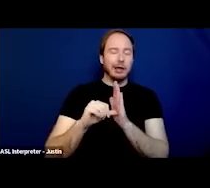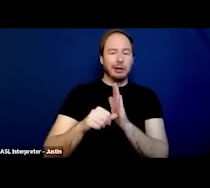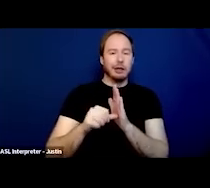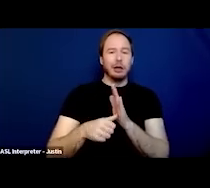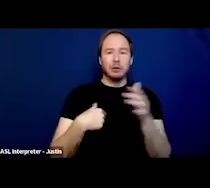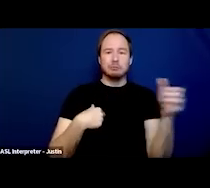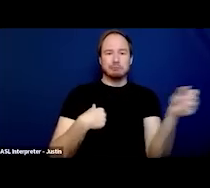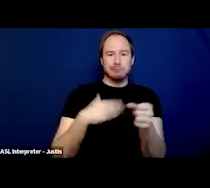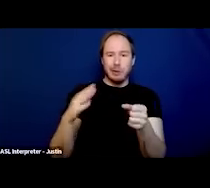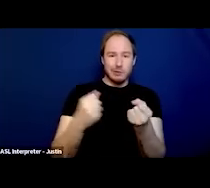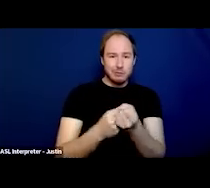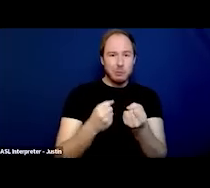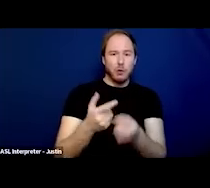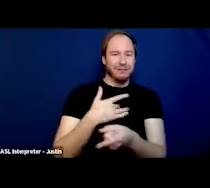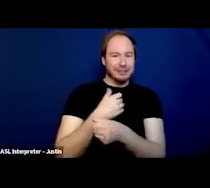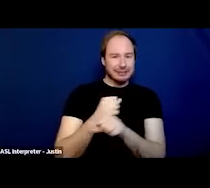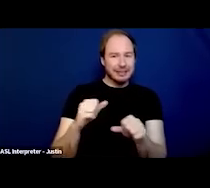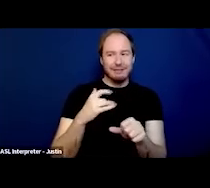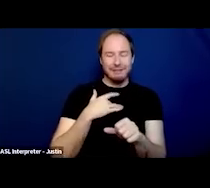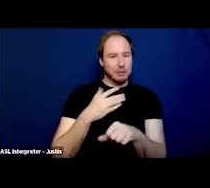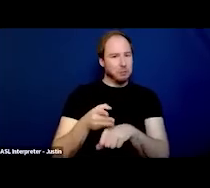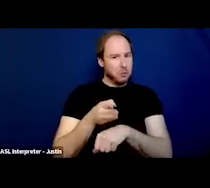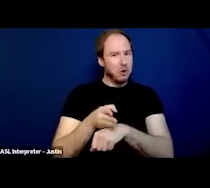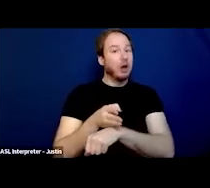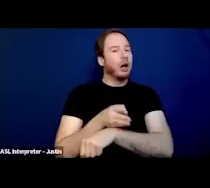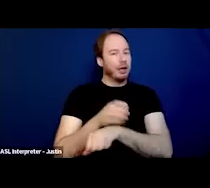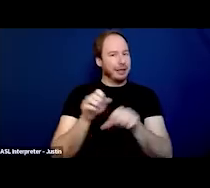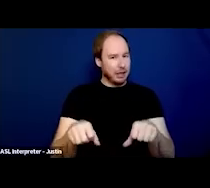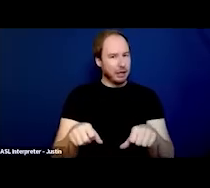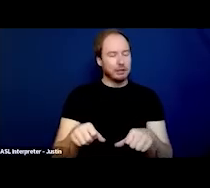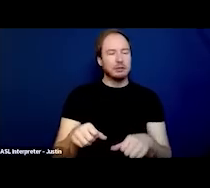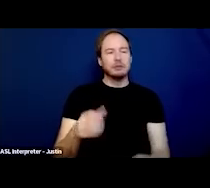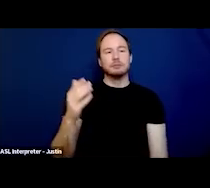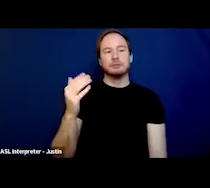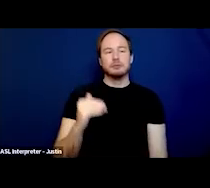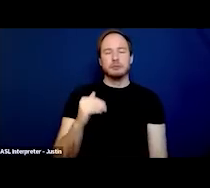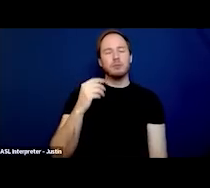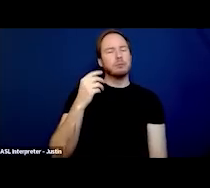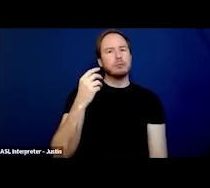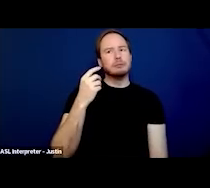work with them, it might make that difference. Assist with requesting a reasonable accommodation if that is appropriate,